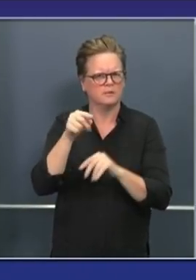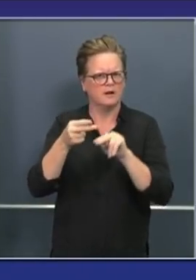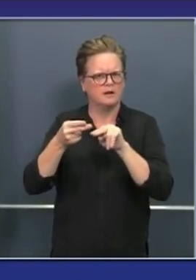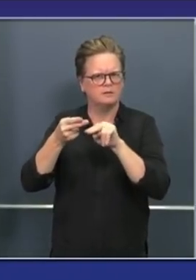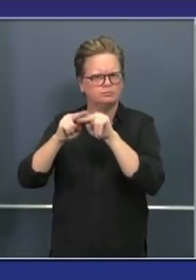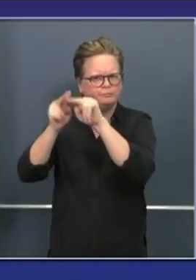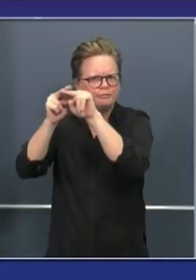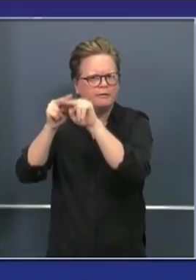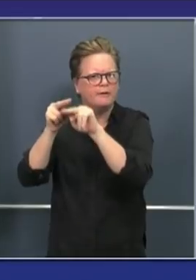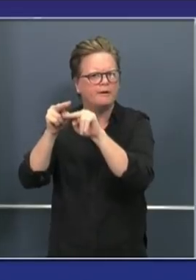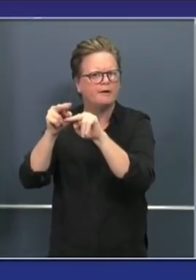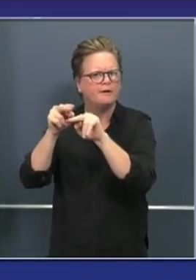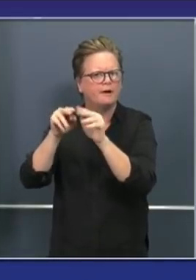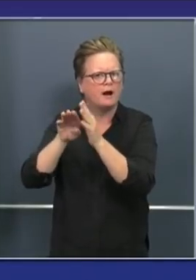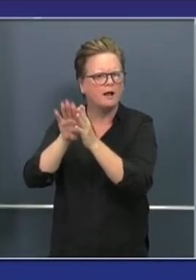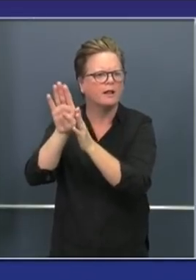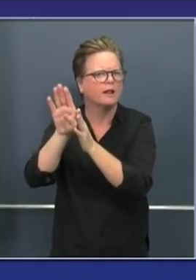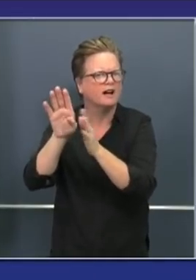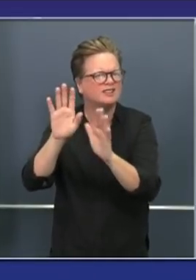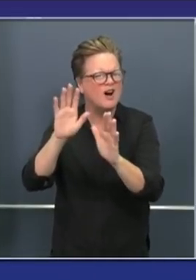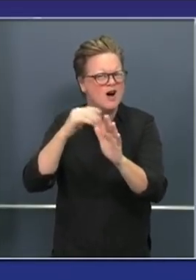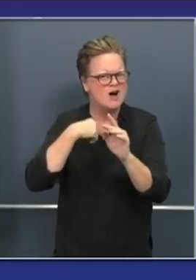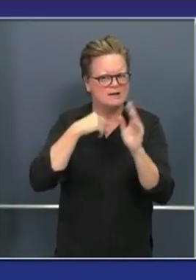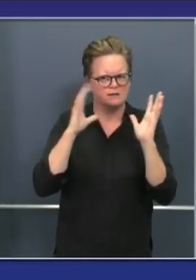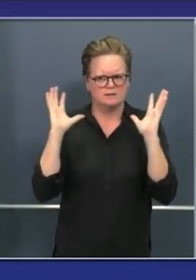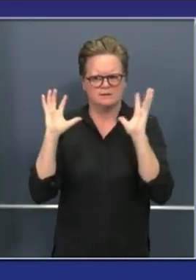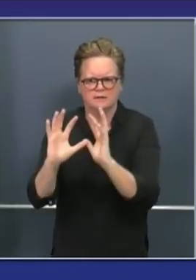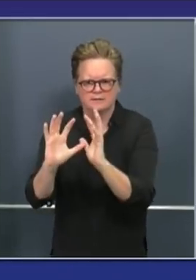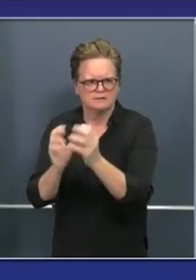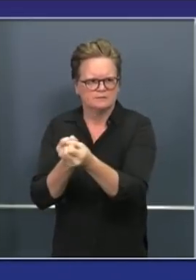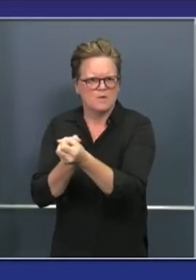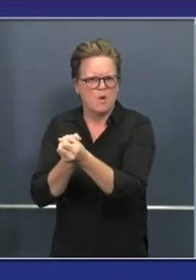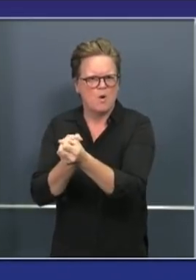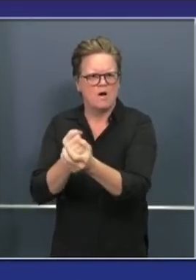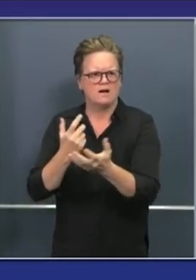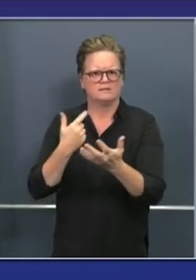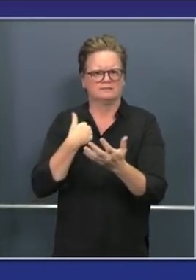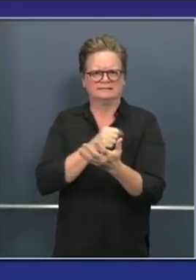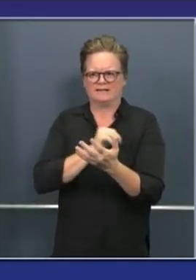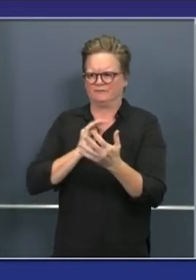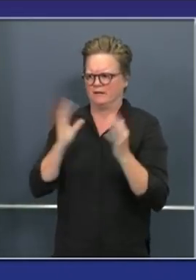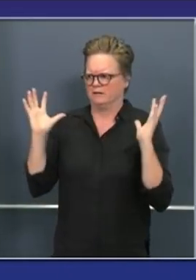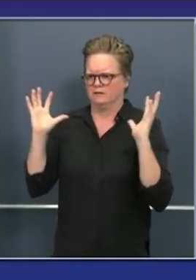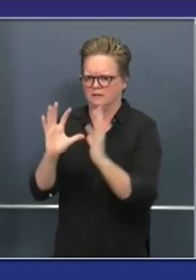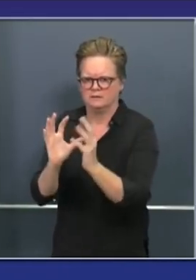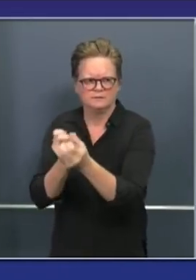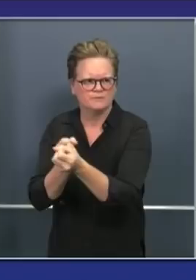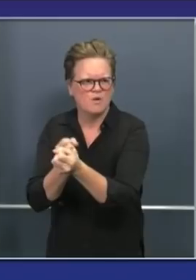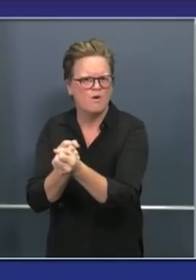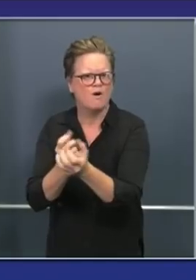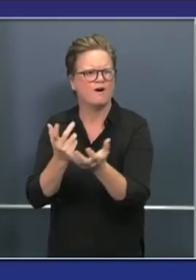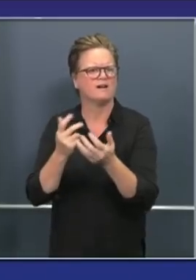ARE PROVIDING TECHNICAL ASSISTANCE, WE ARE PROVIDING RESOURCES, HUMAN RESOURCES AND PHYSICAL RESOURCES.